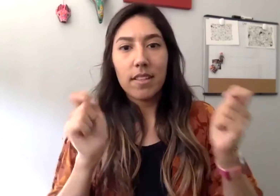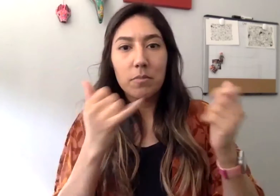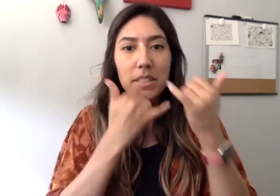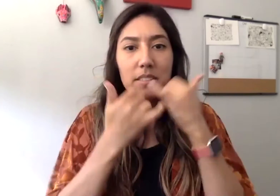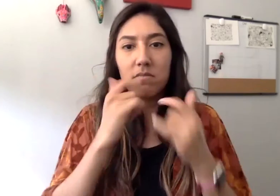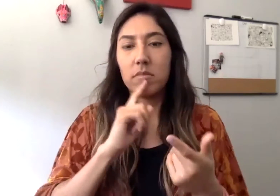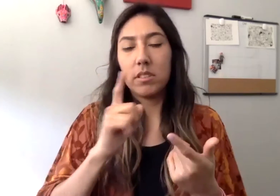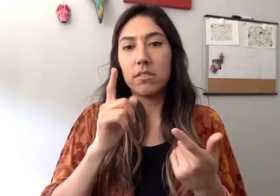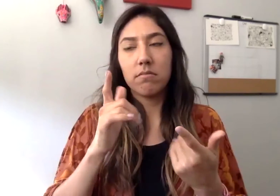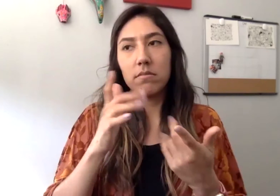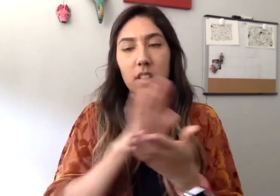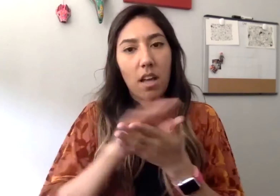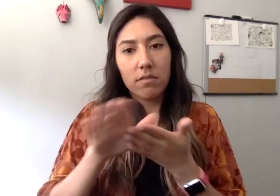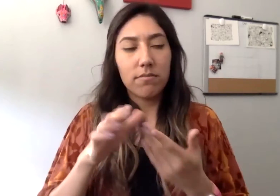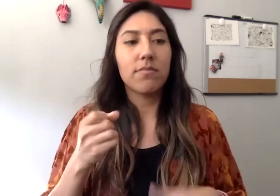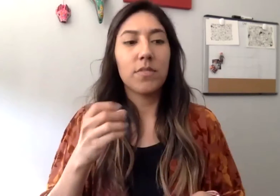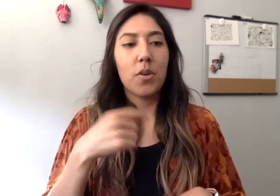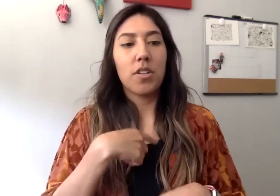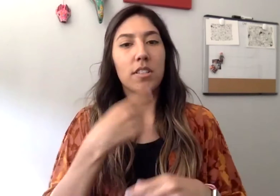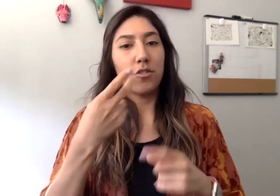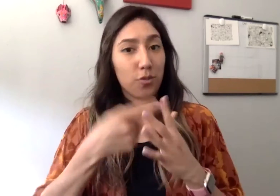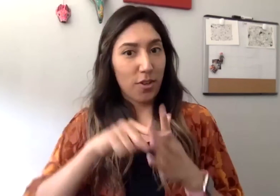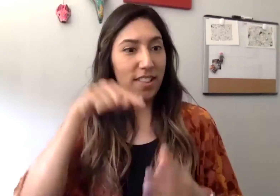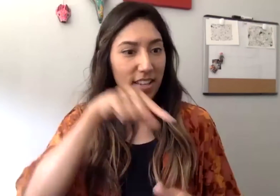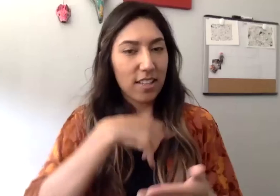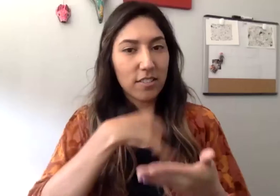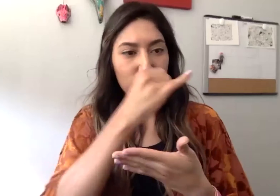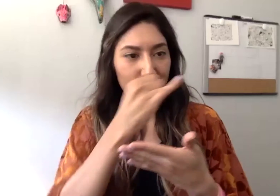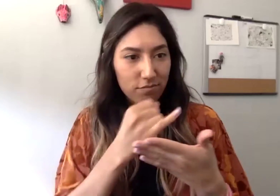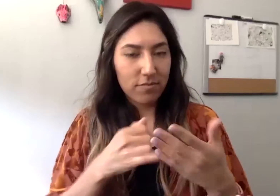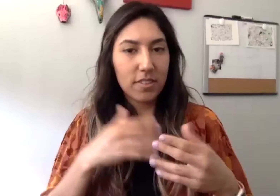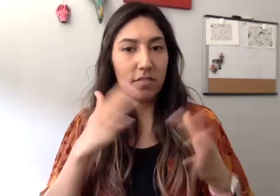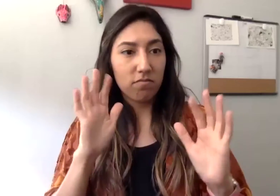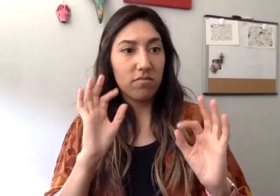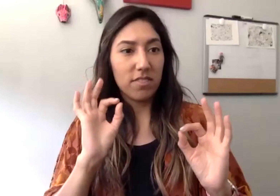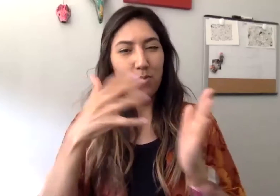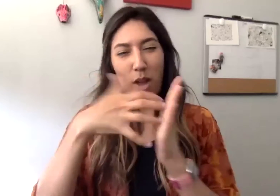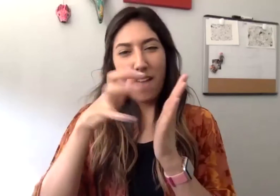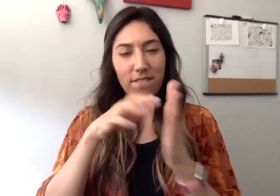California Poppies artwork. The app is very user friendly, it's fast